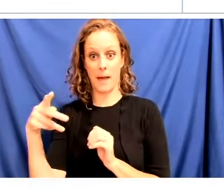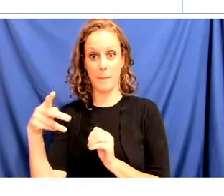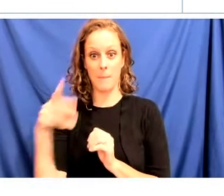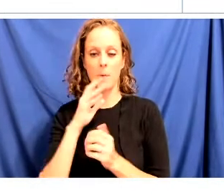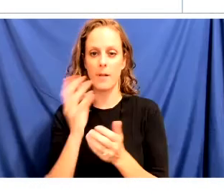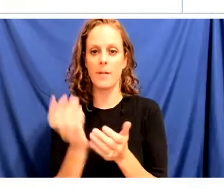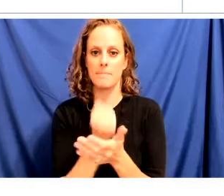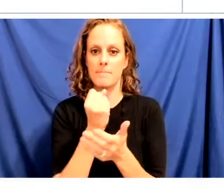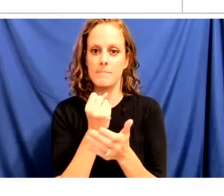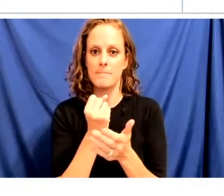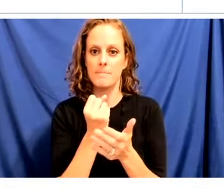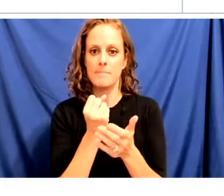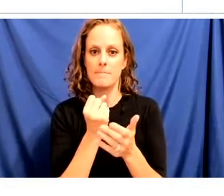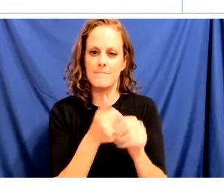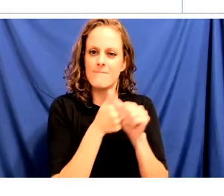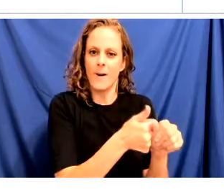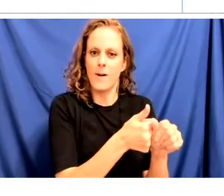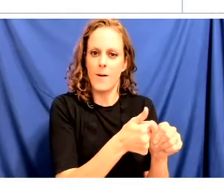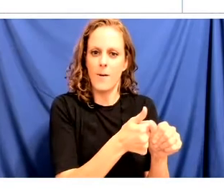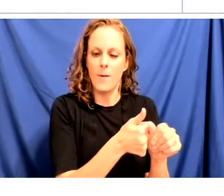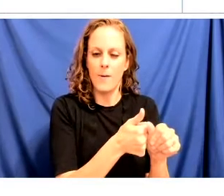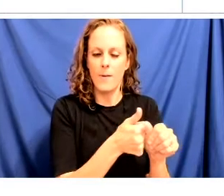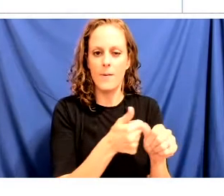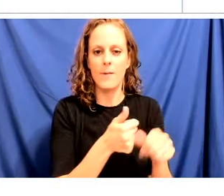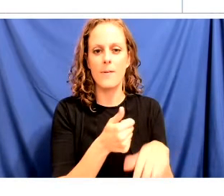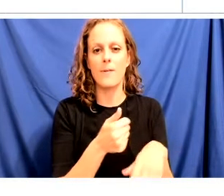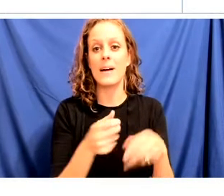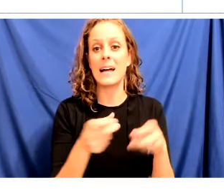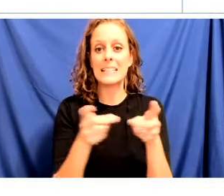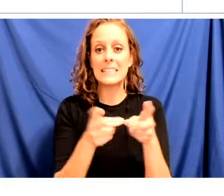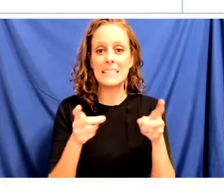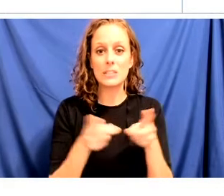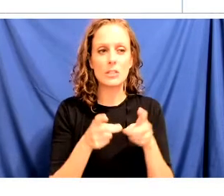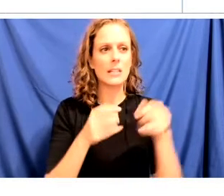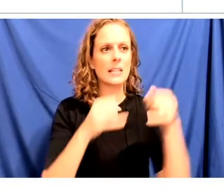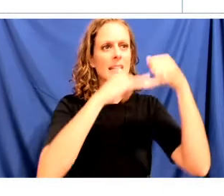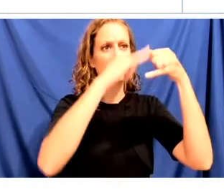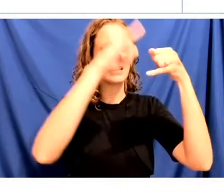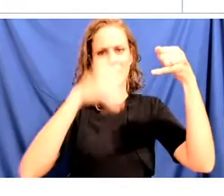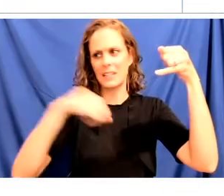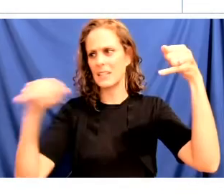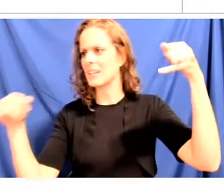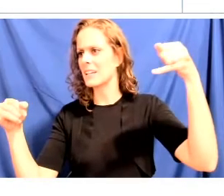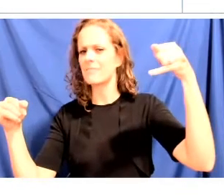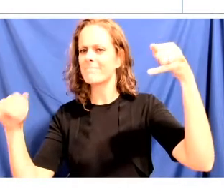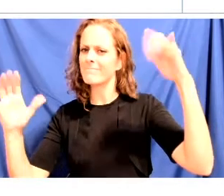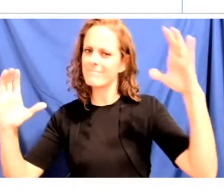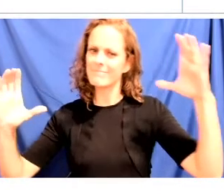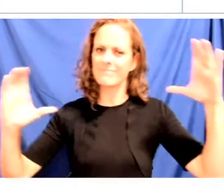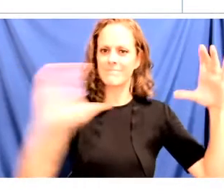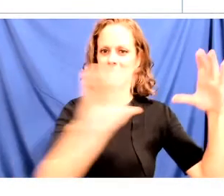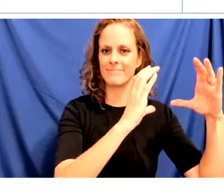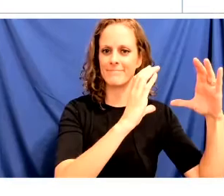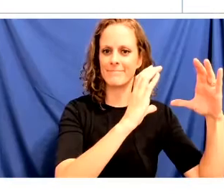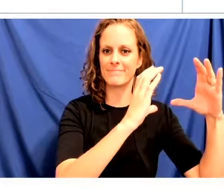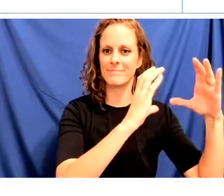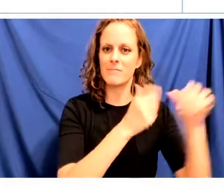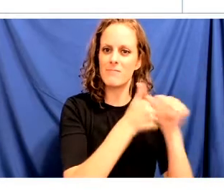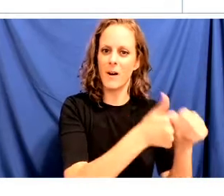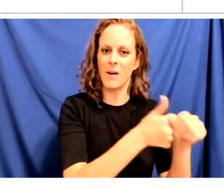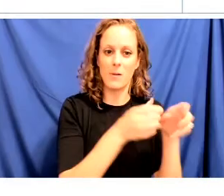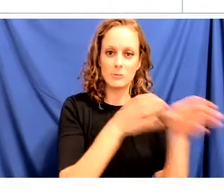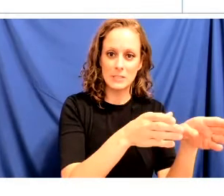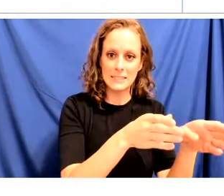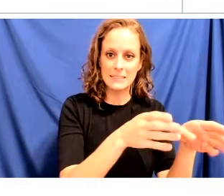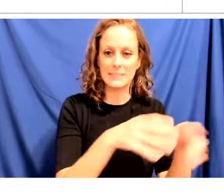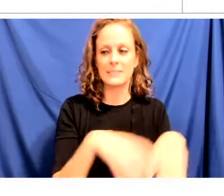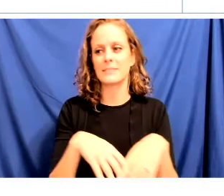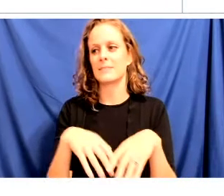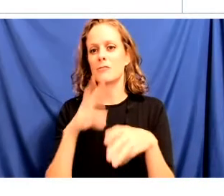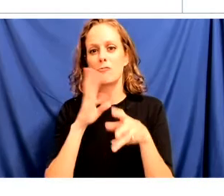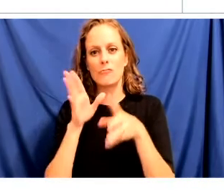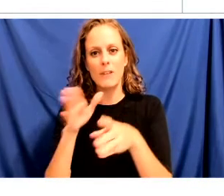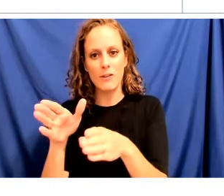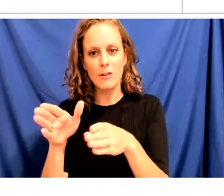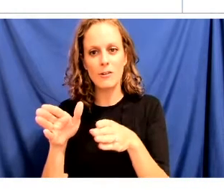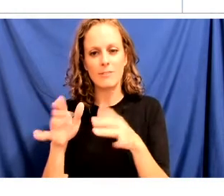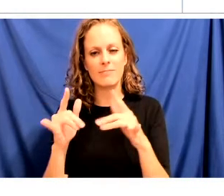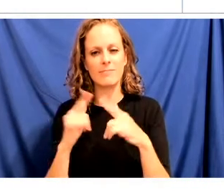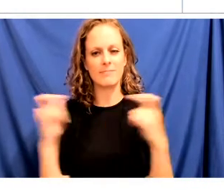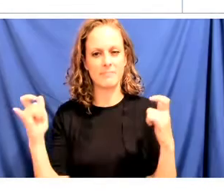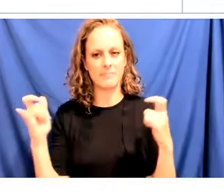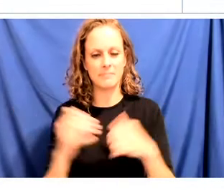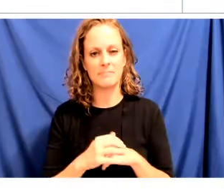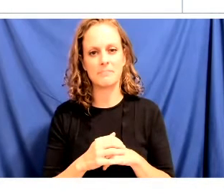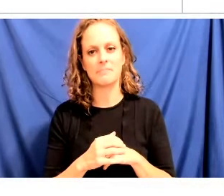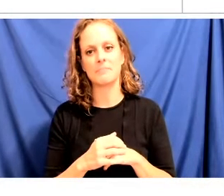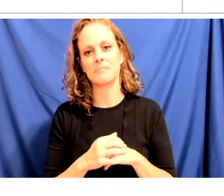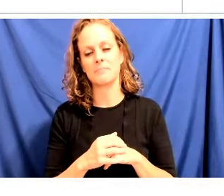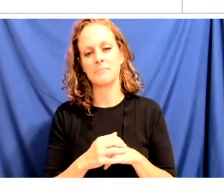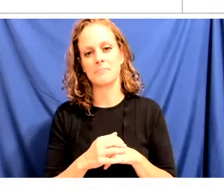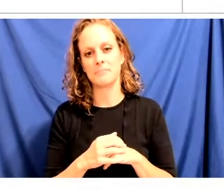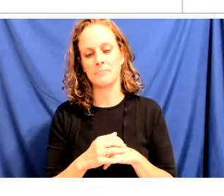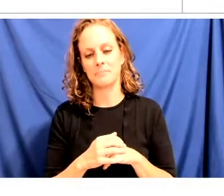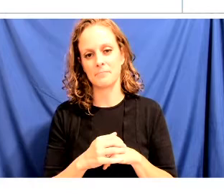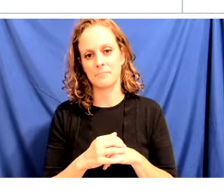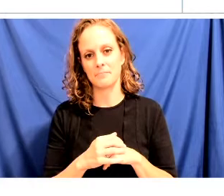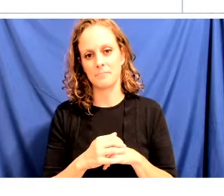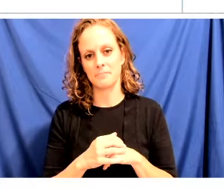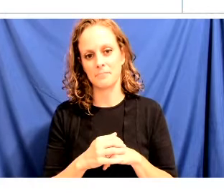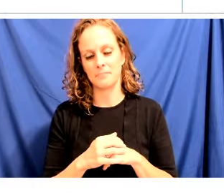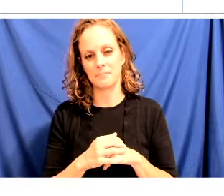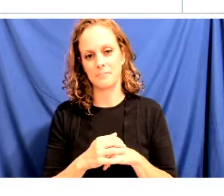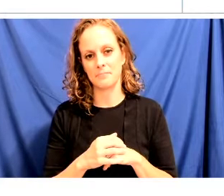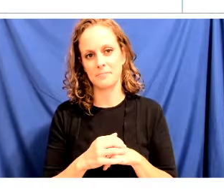and make it difficult for someone who's trying to find out whether what district they're in it makes it hard for them to see on a map what district that they're a part of so we'll be using easily identifiable boundaries.